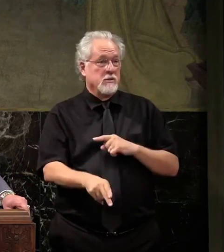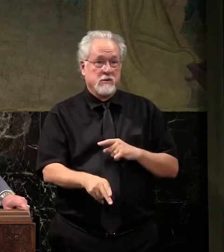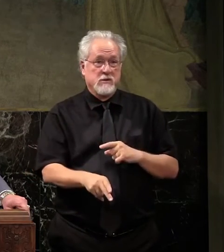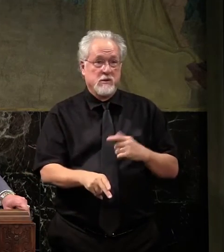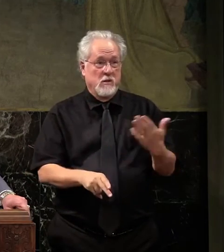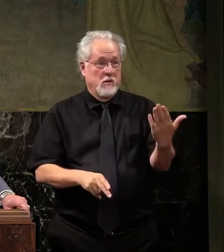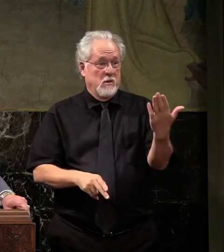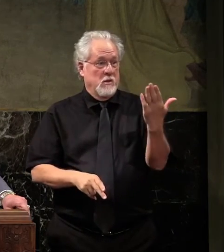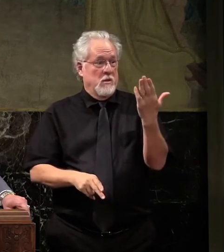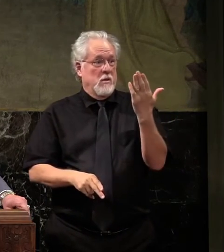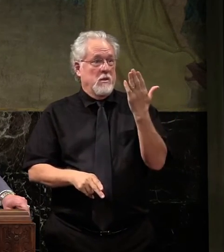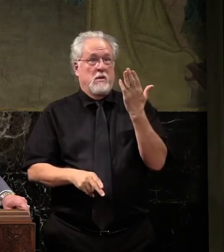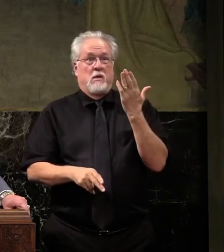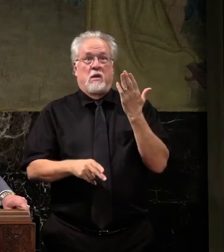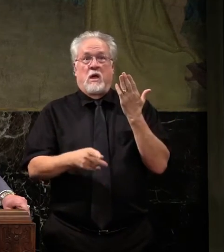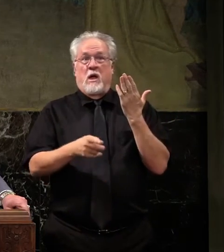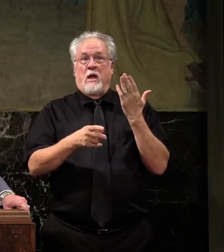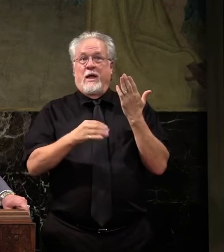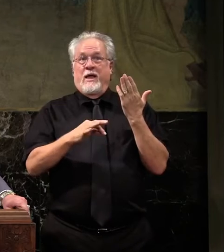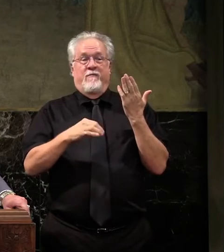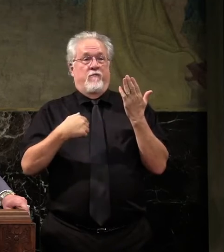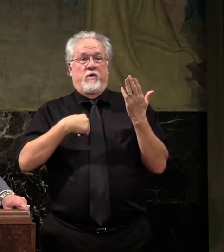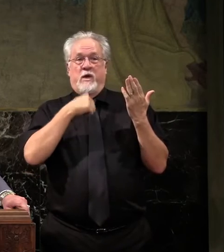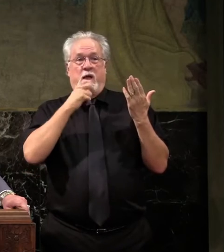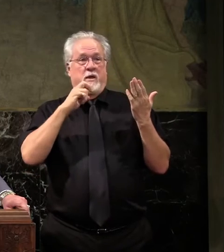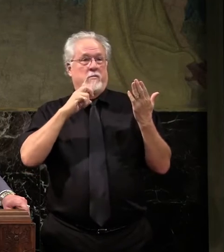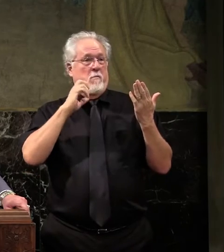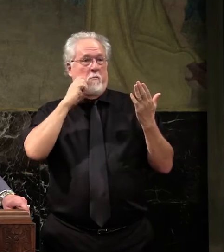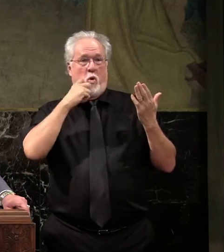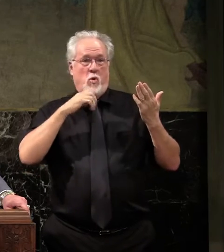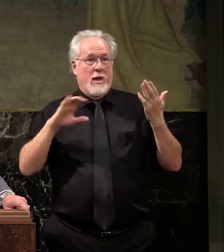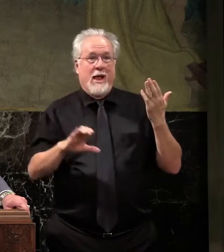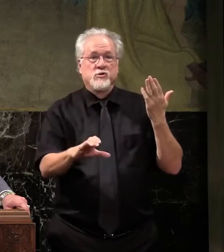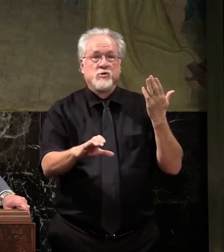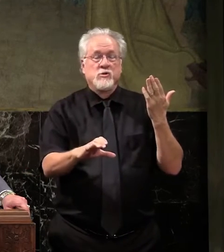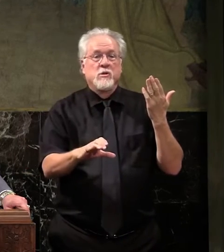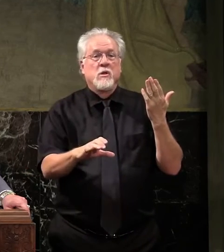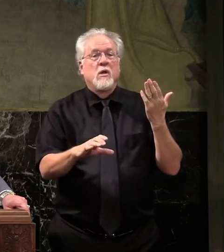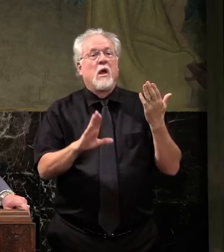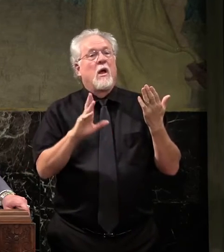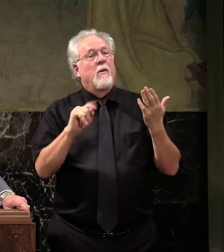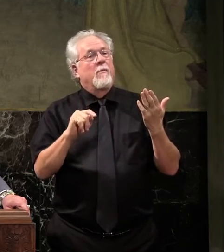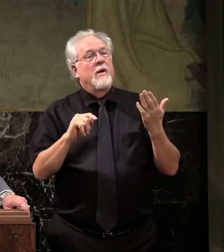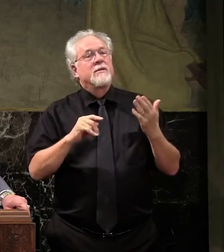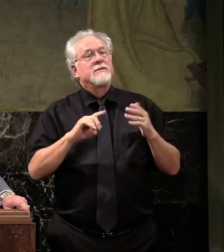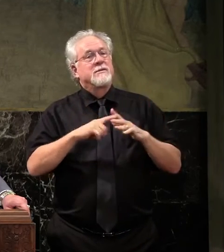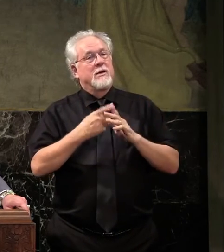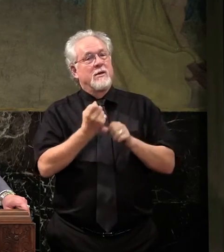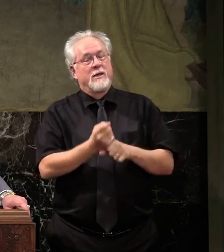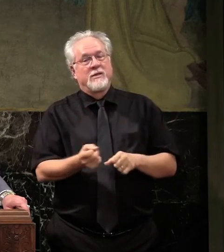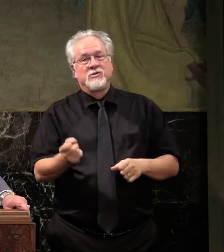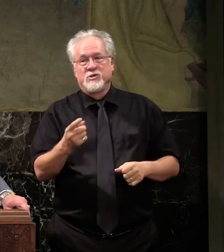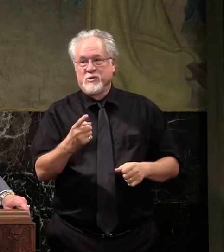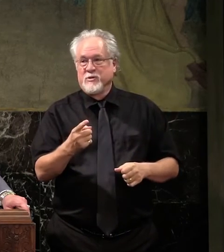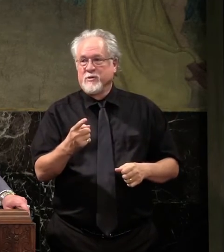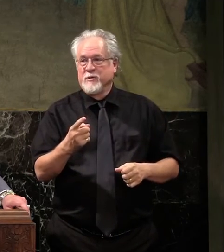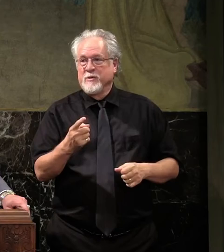and we failed to take bold and decisive action but we start next year with more